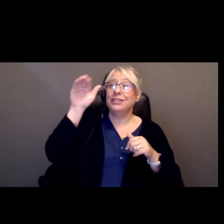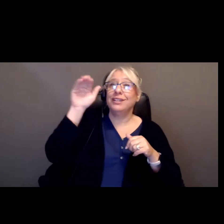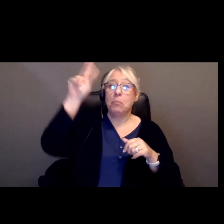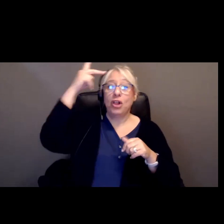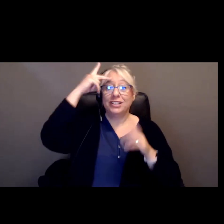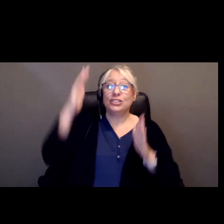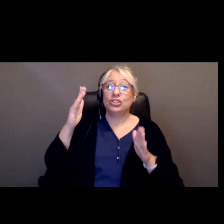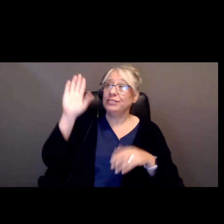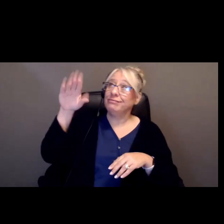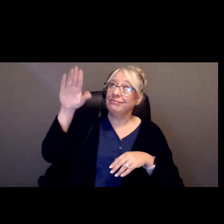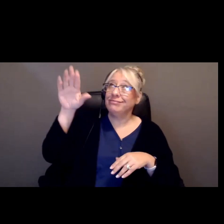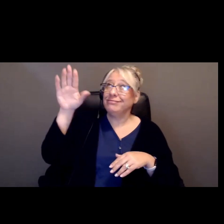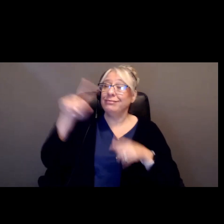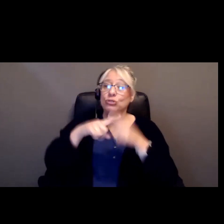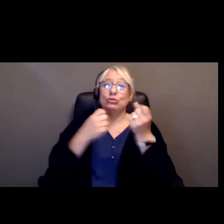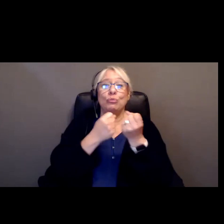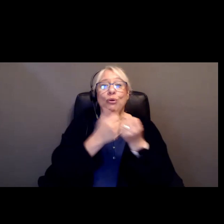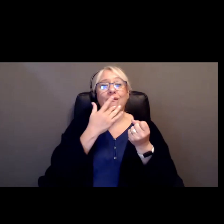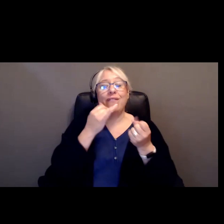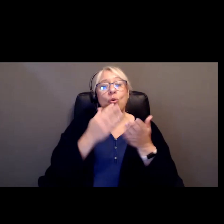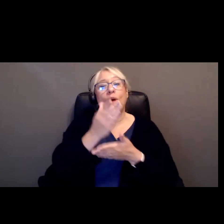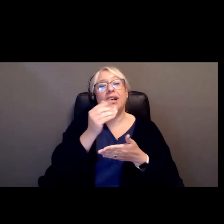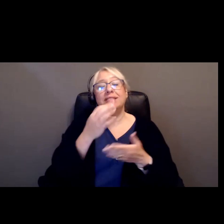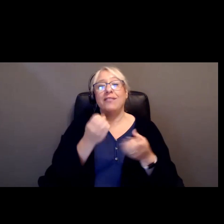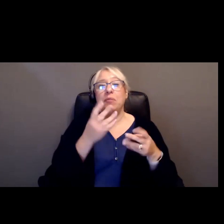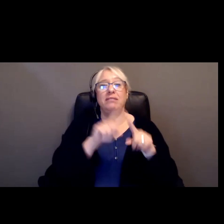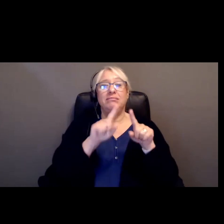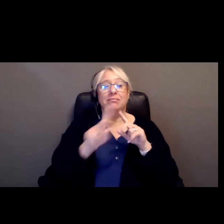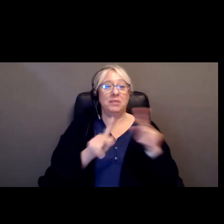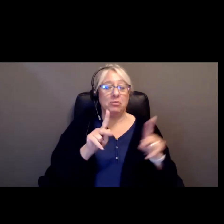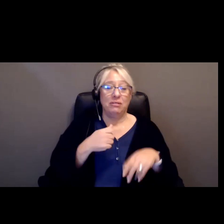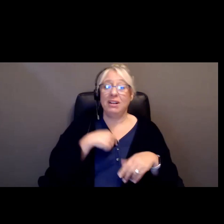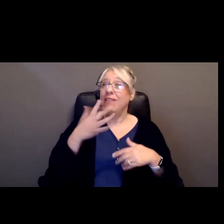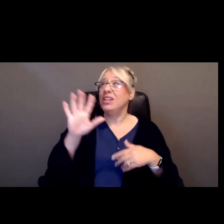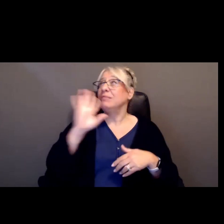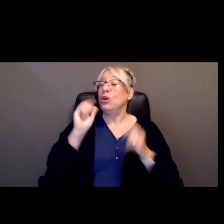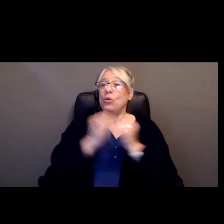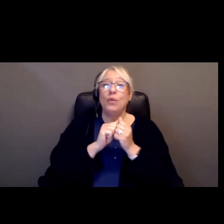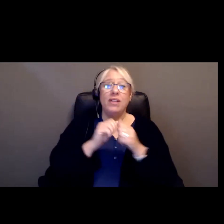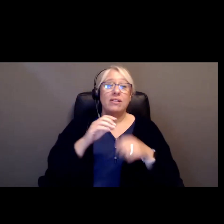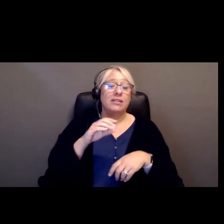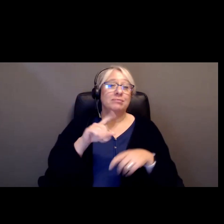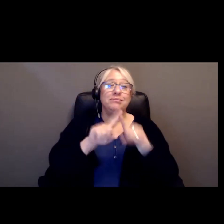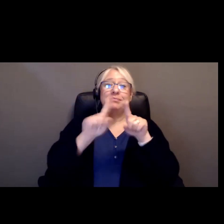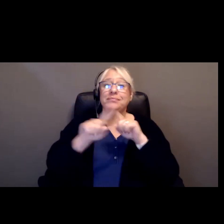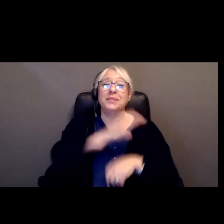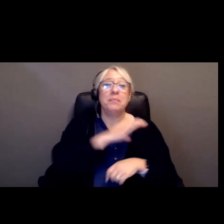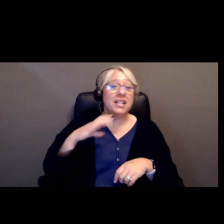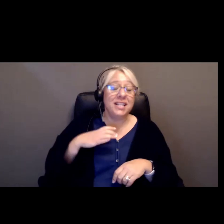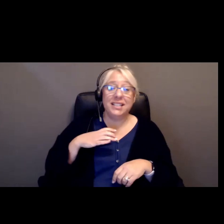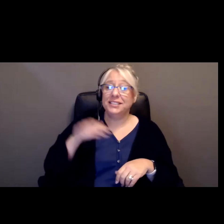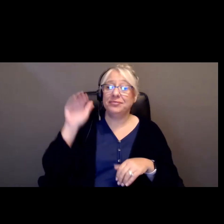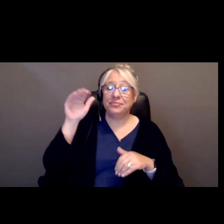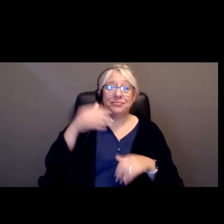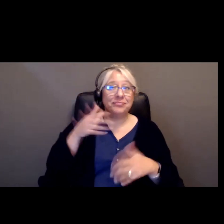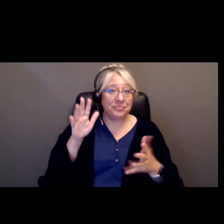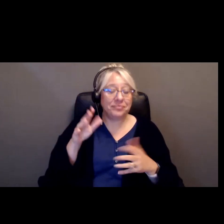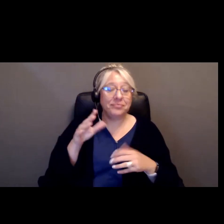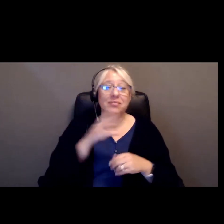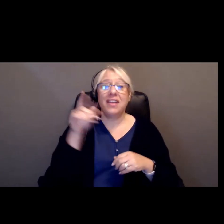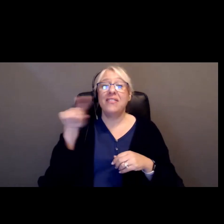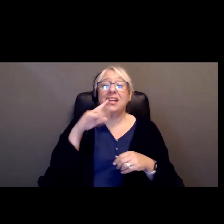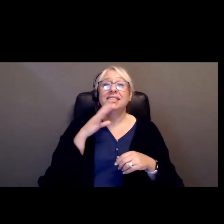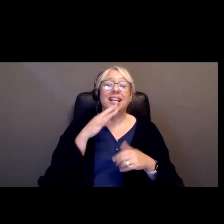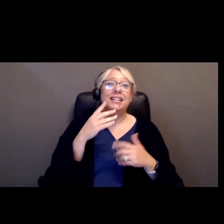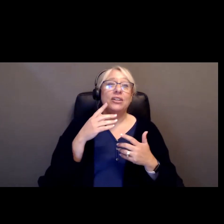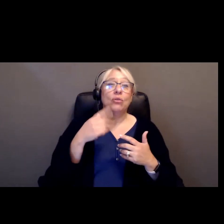of Mad people. I've spoken to parliamentary committees who say, who I’m told are writing